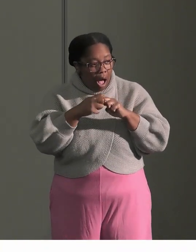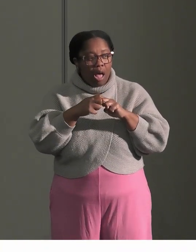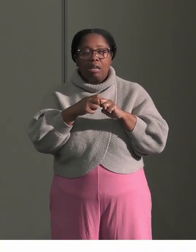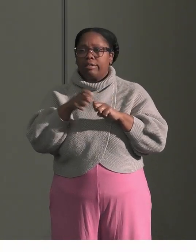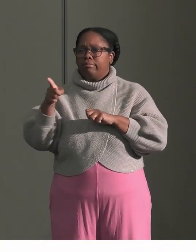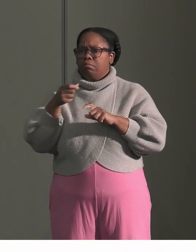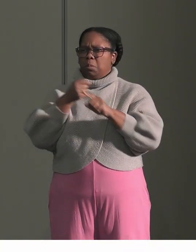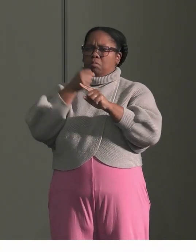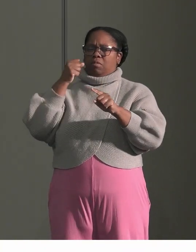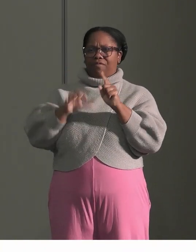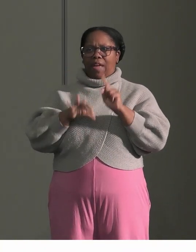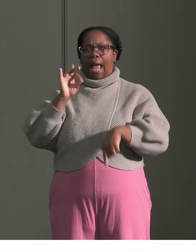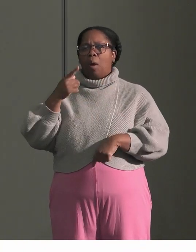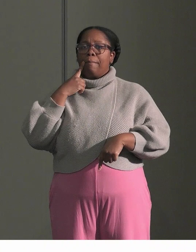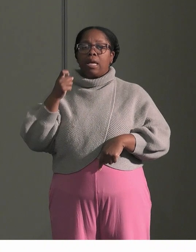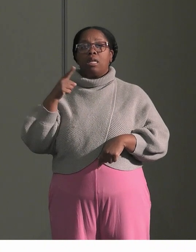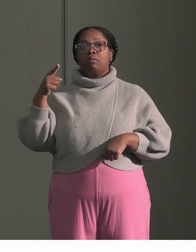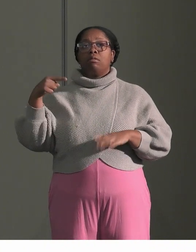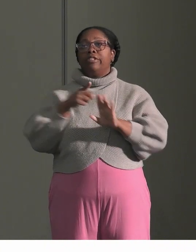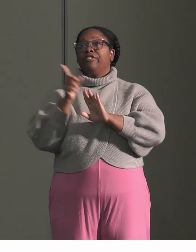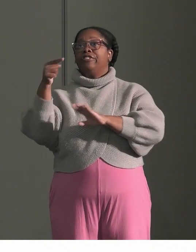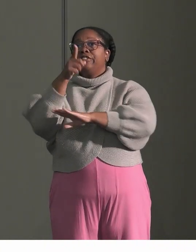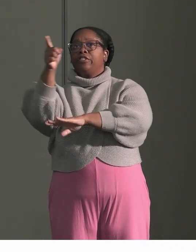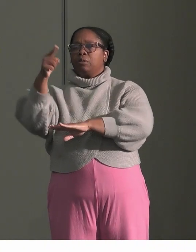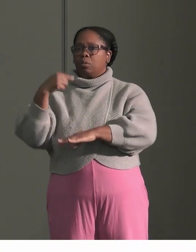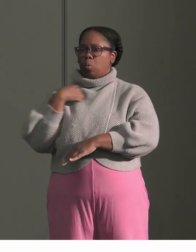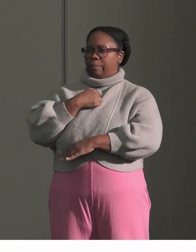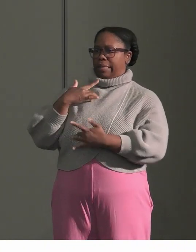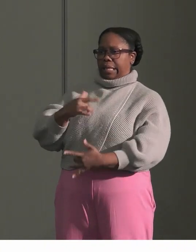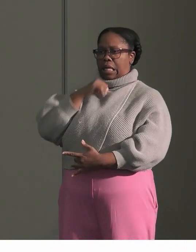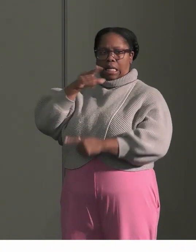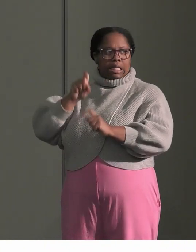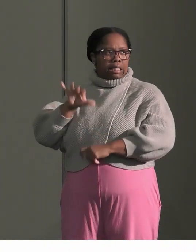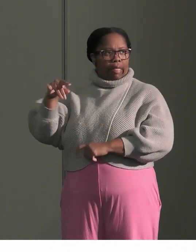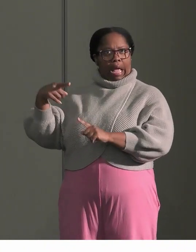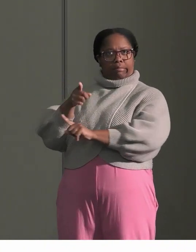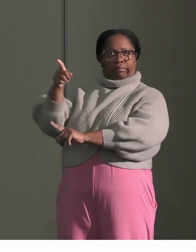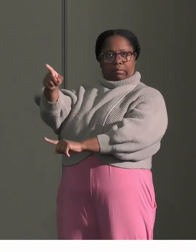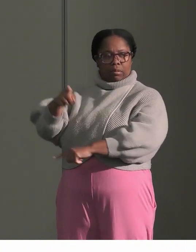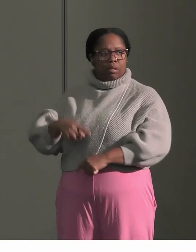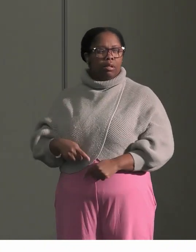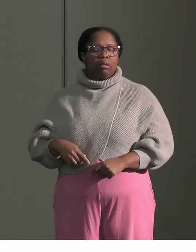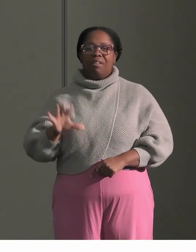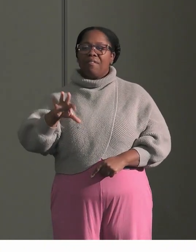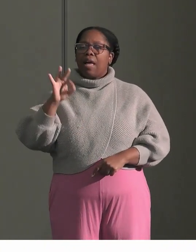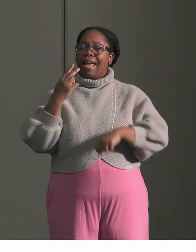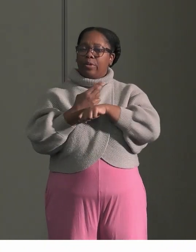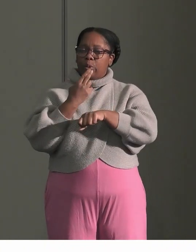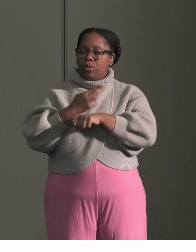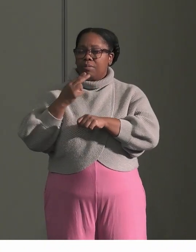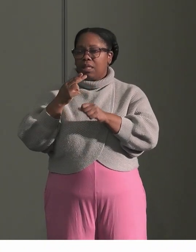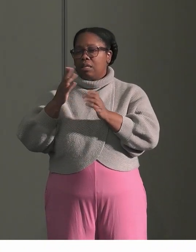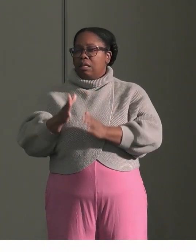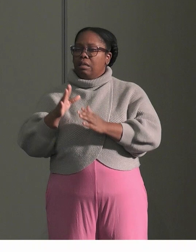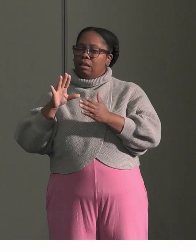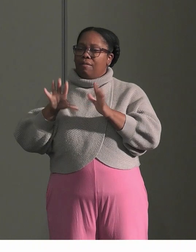upon they went in a way you don't typically test you find out the usability findings and things